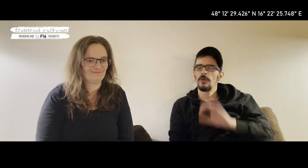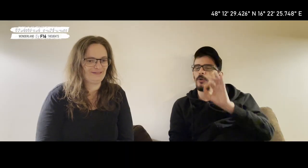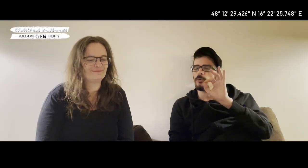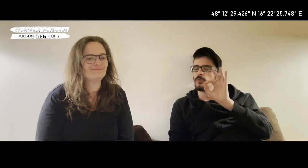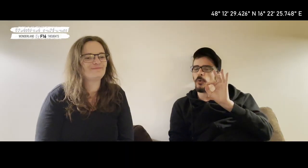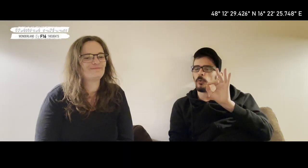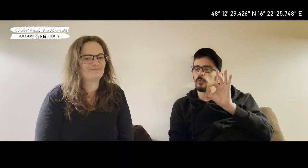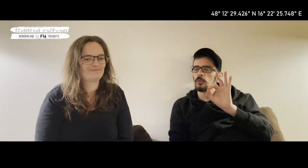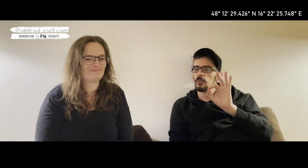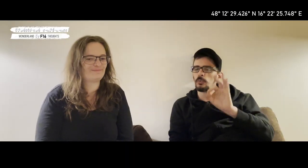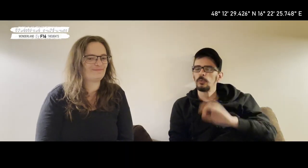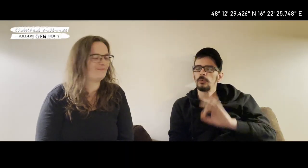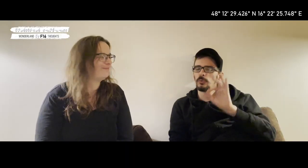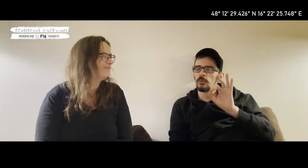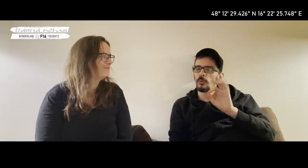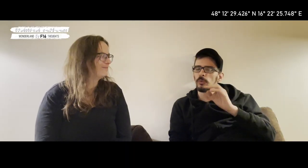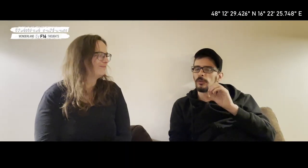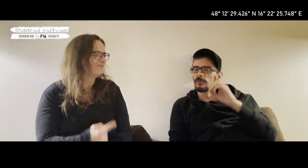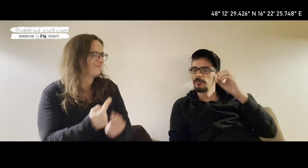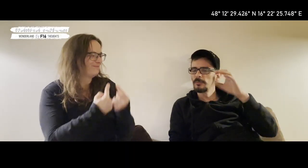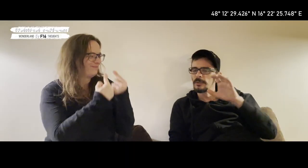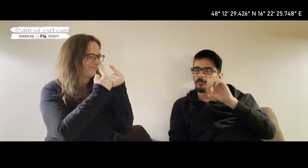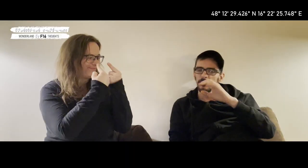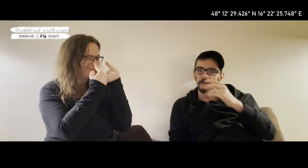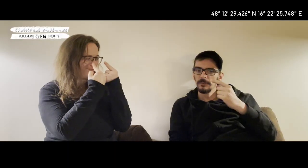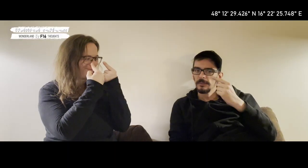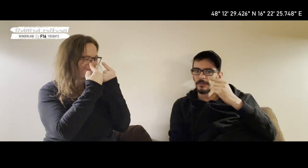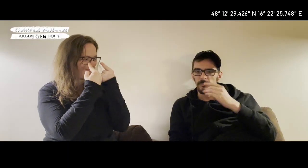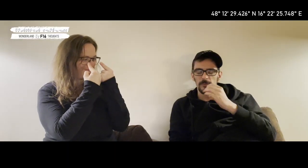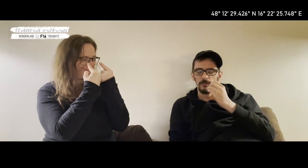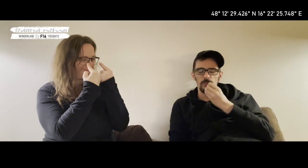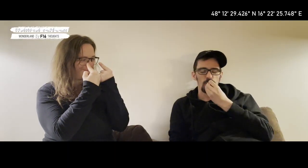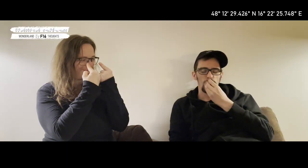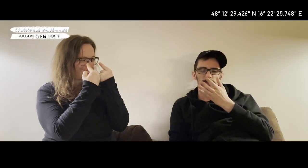It is really impressive how they implemented this with the light in their eyes.